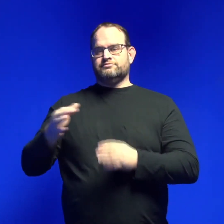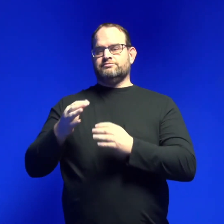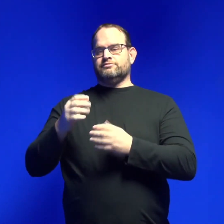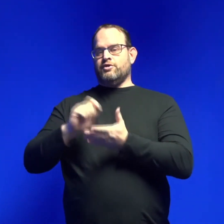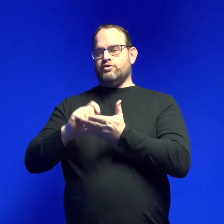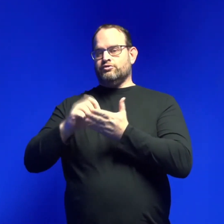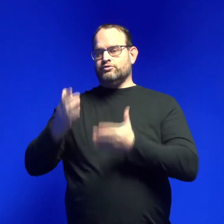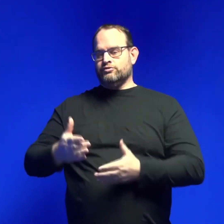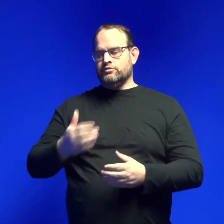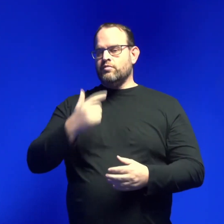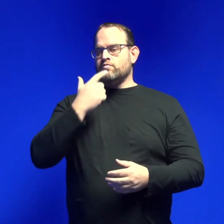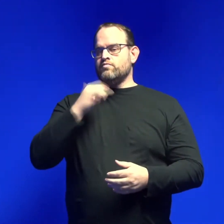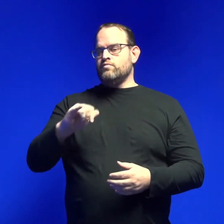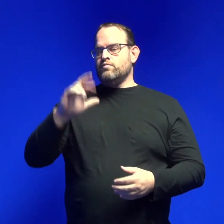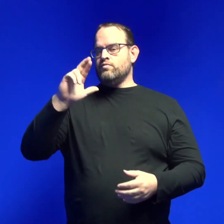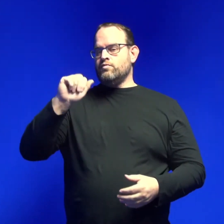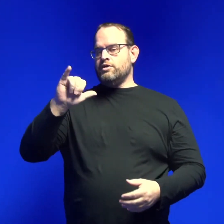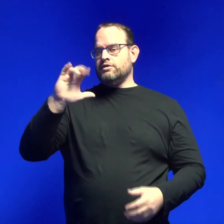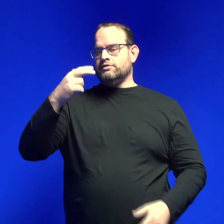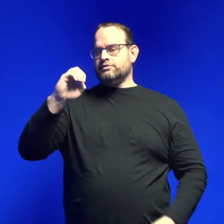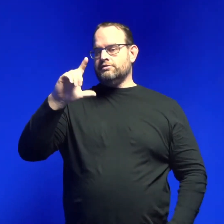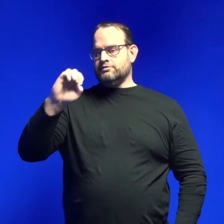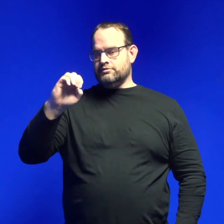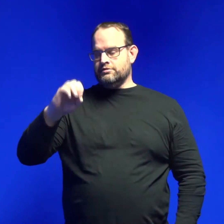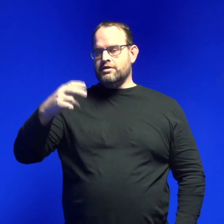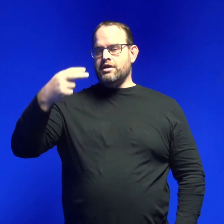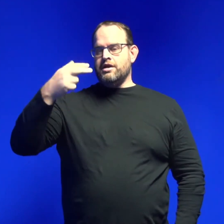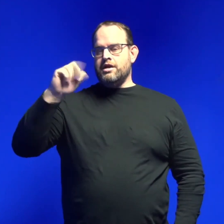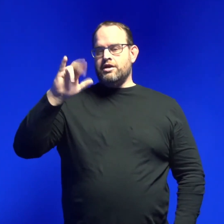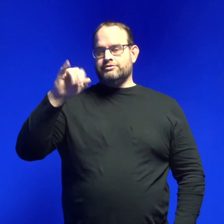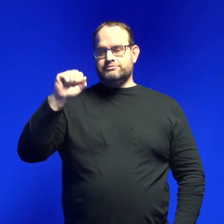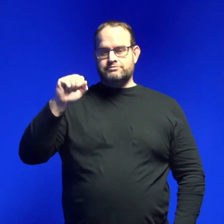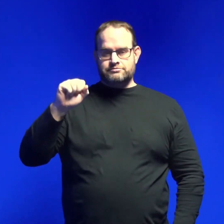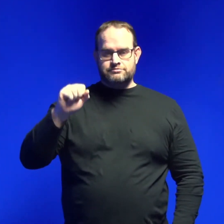and Raychelle Harris,